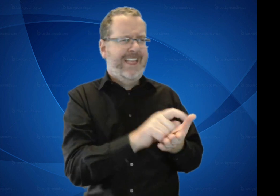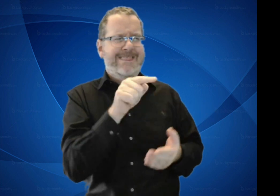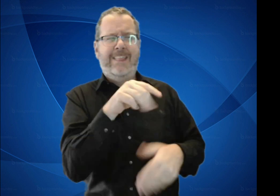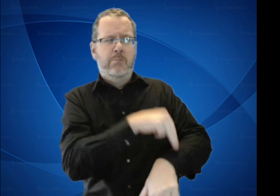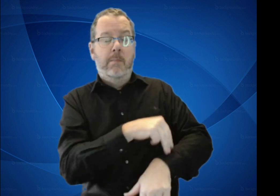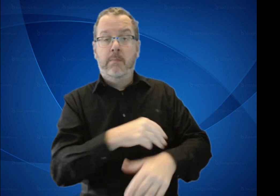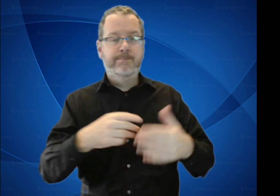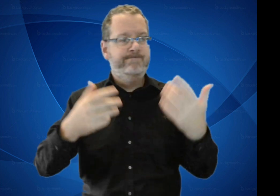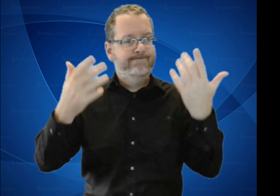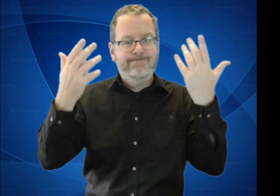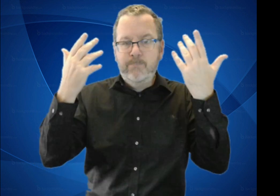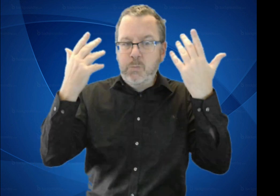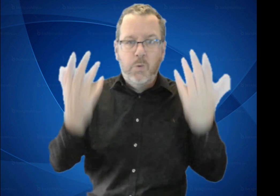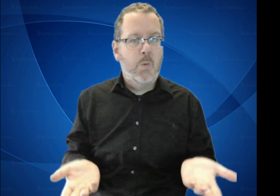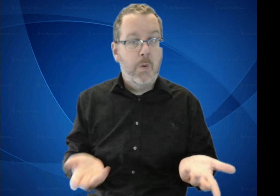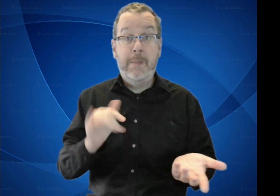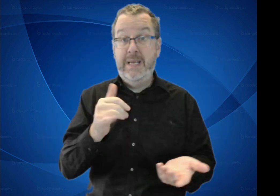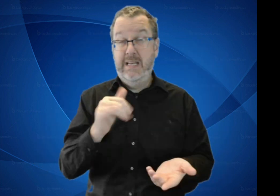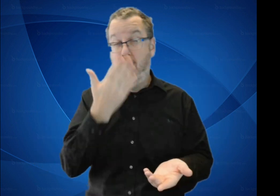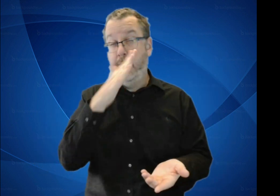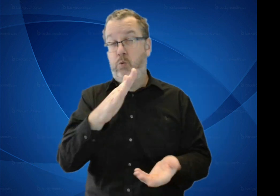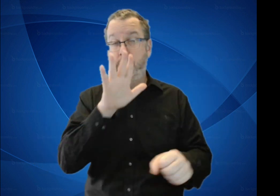or whether it arose from prejudice against Deaf people